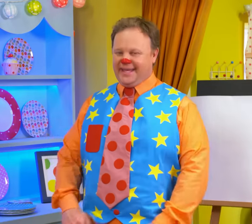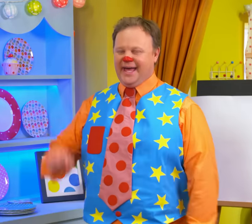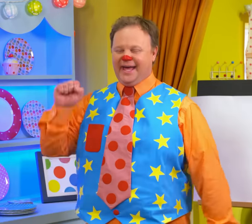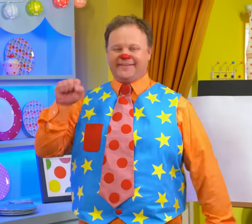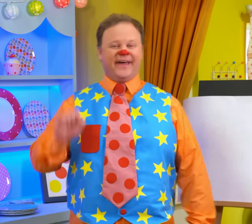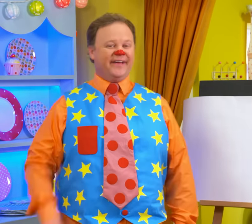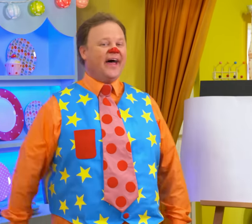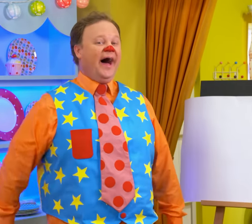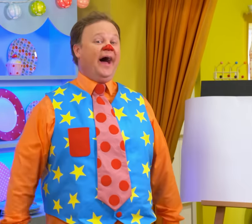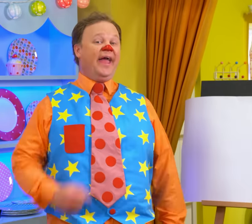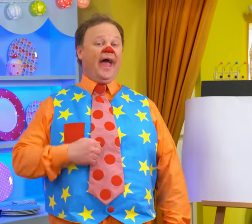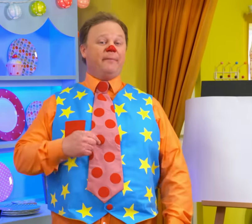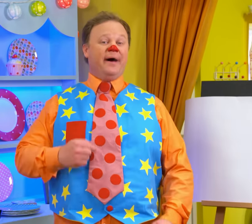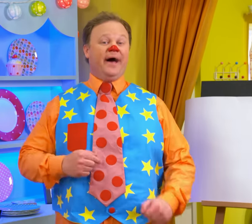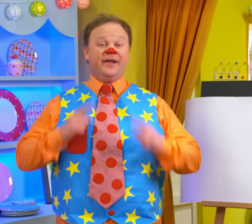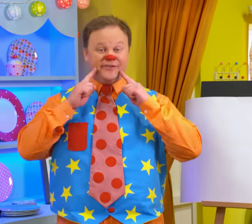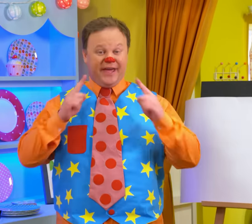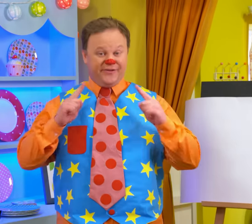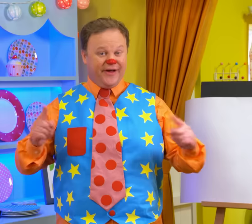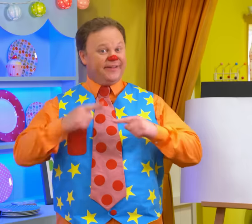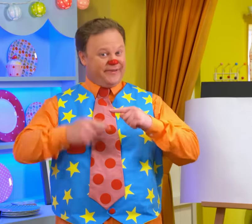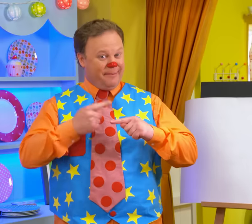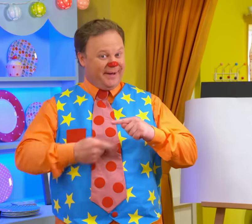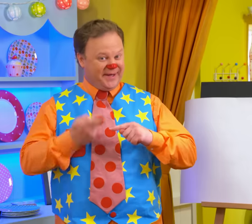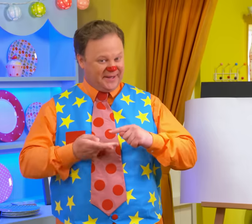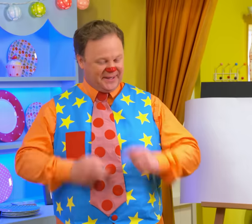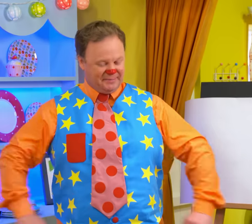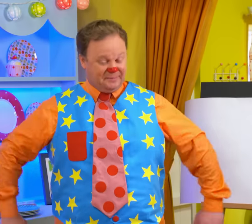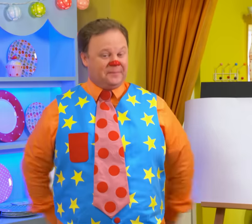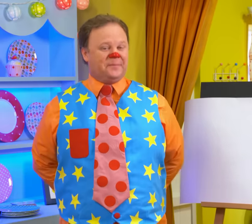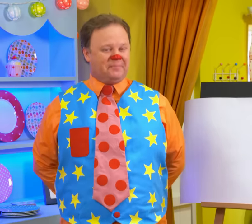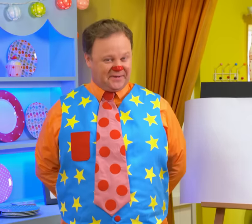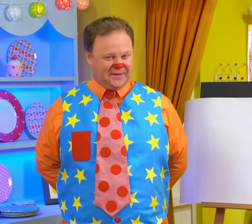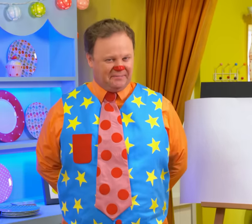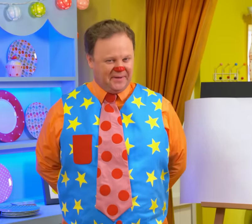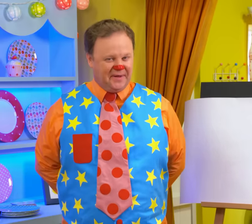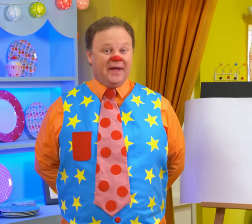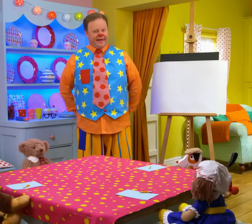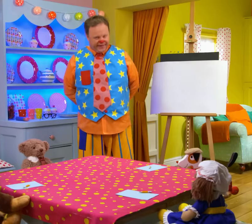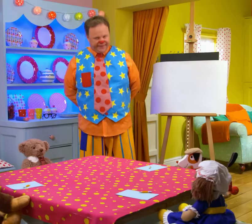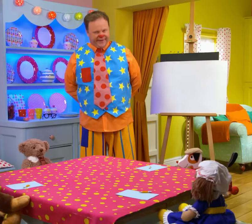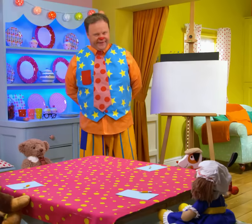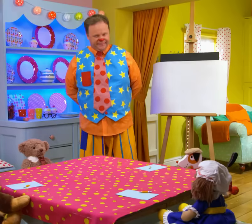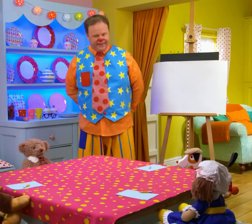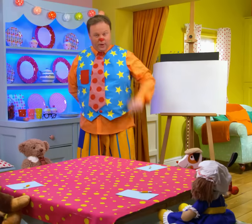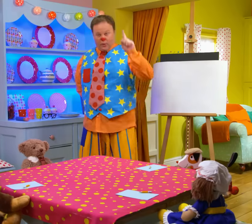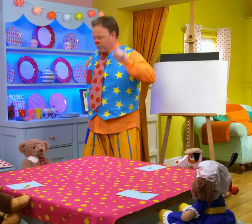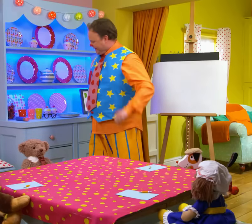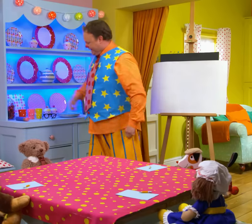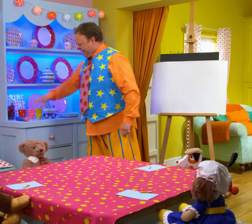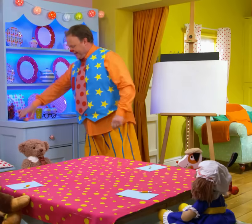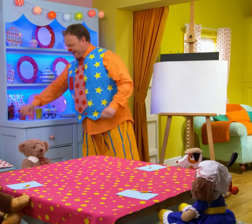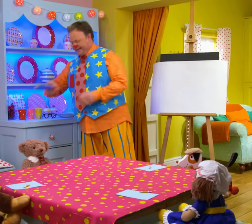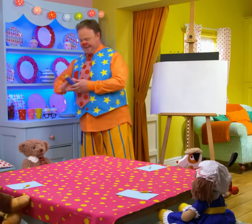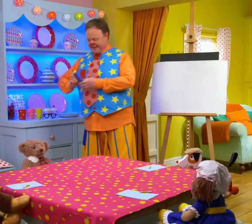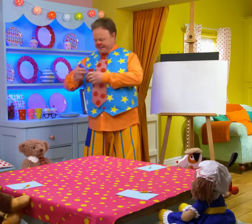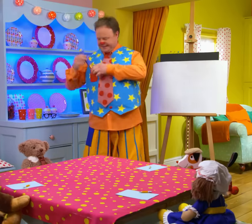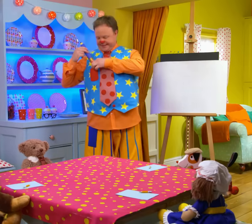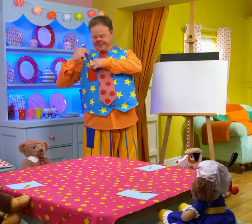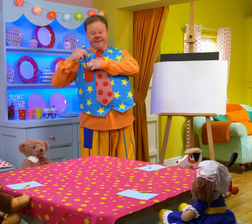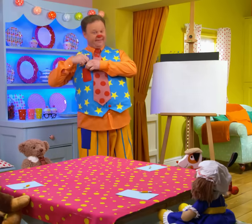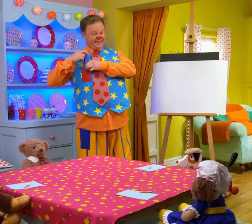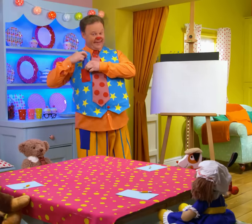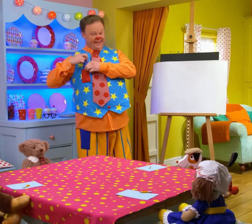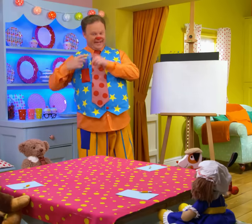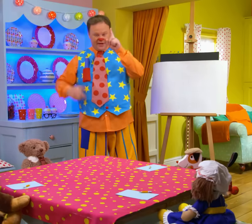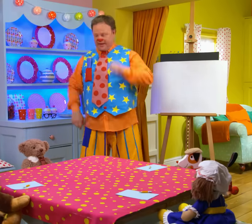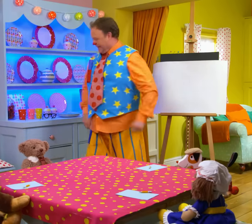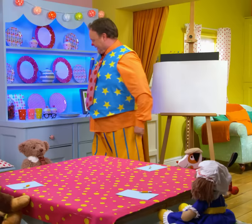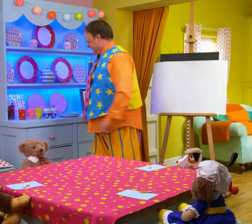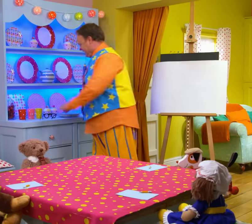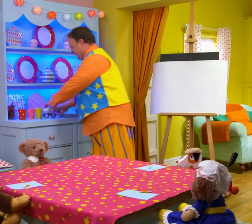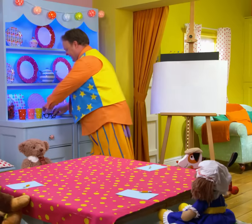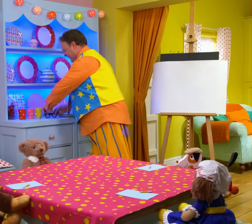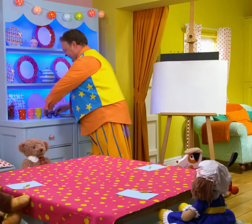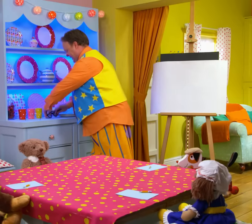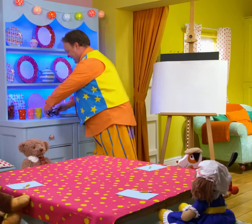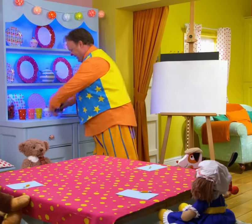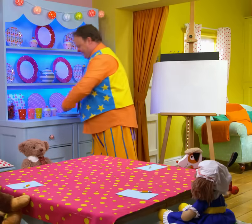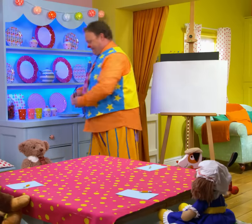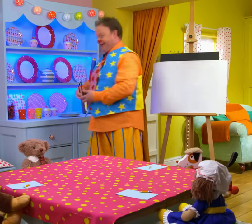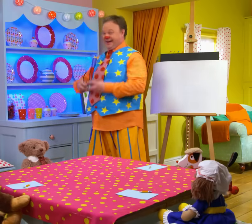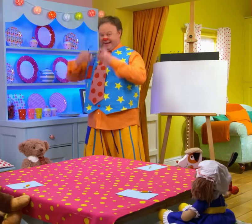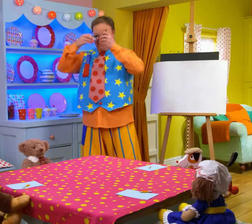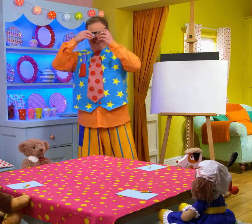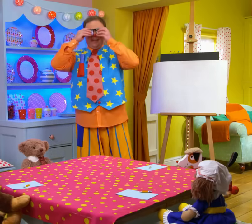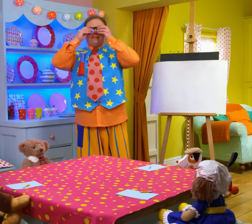yes yes i am a teacher tumble hello there oh i'll need this and uh these yes